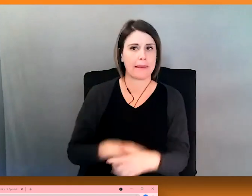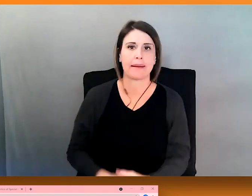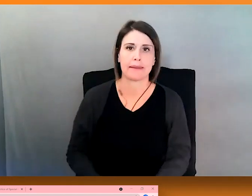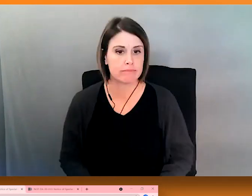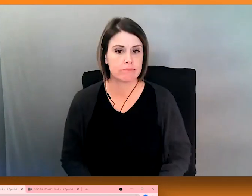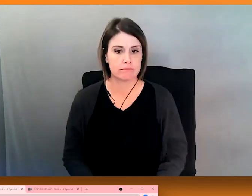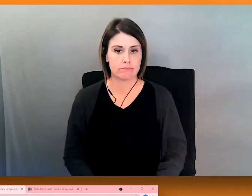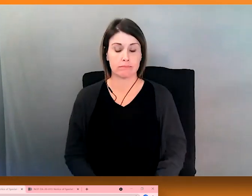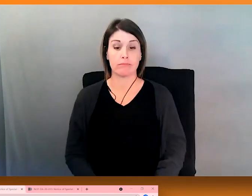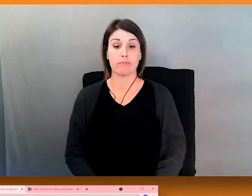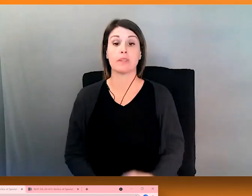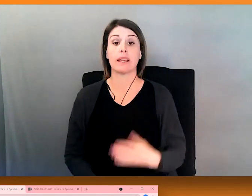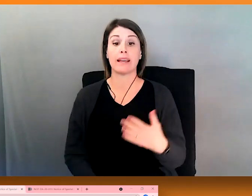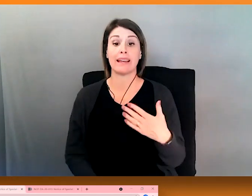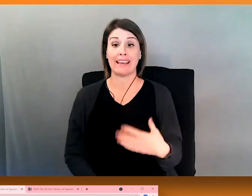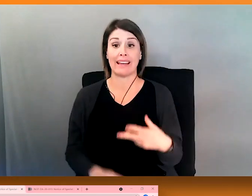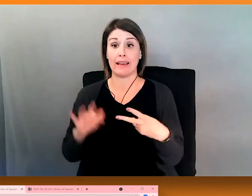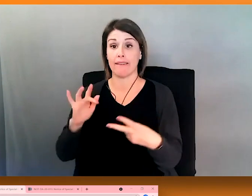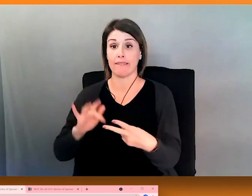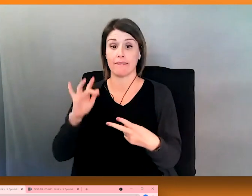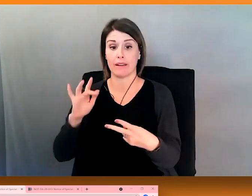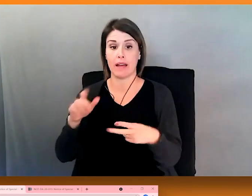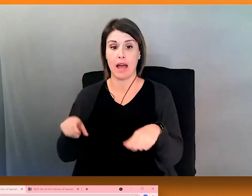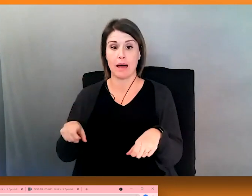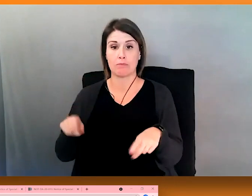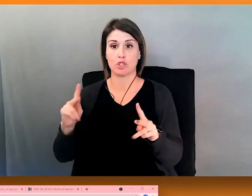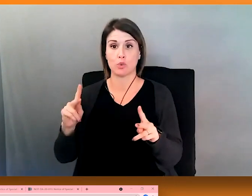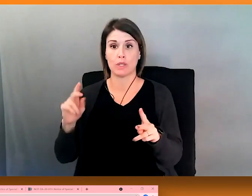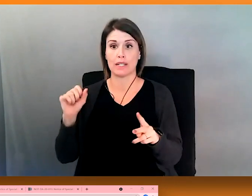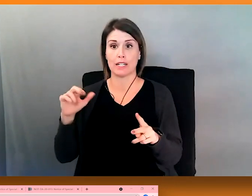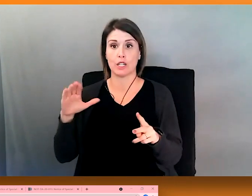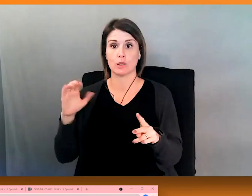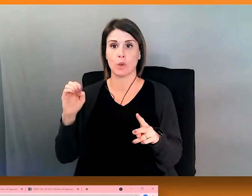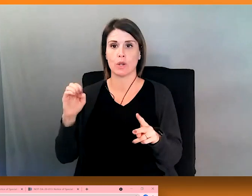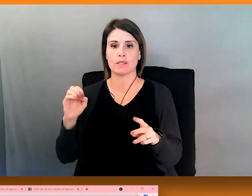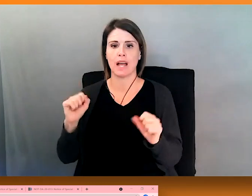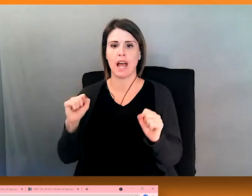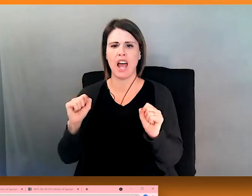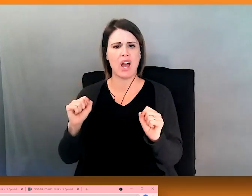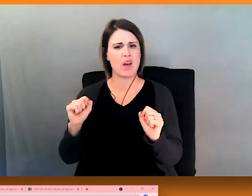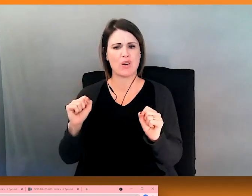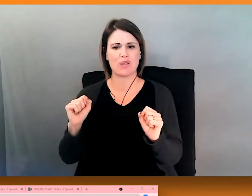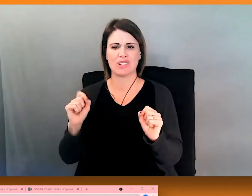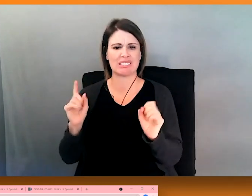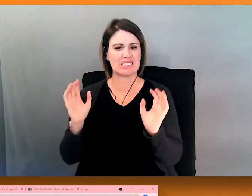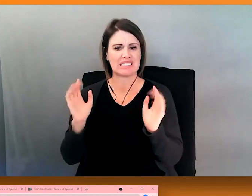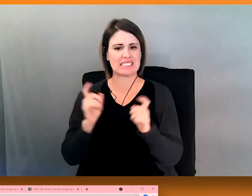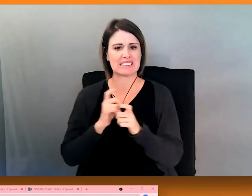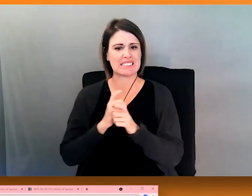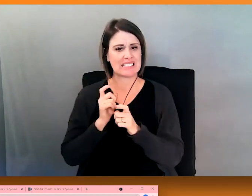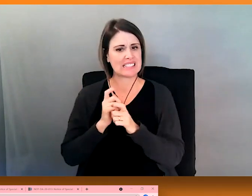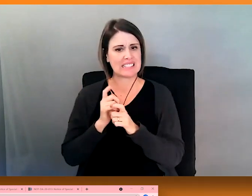And if you click Opportunity Source-- oh, actually just kidding. It's The same tab.